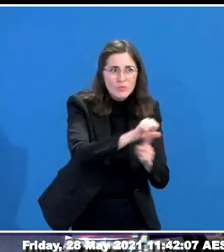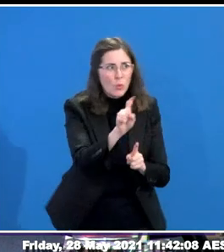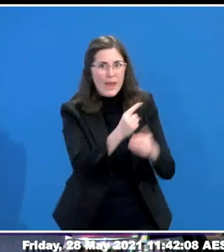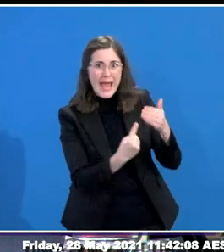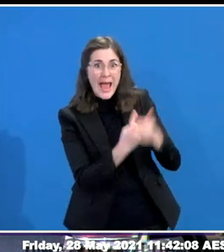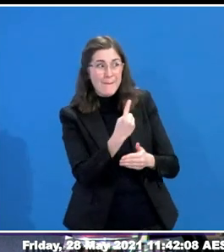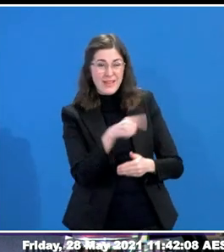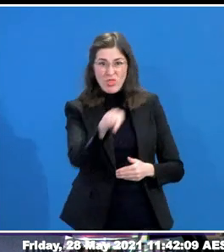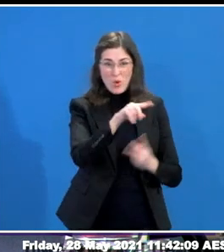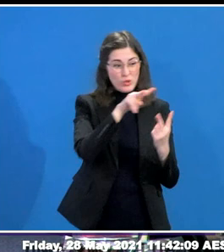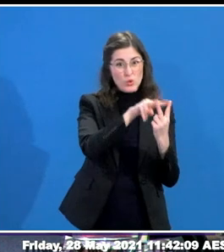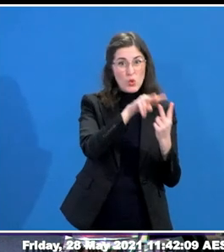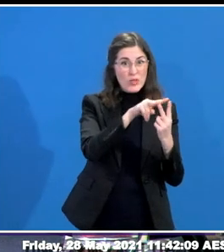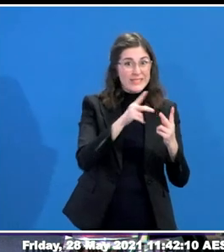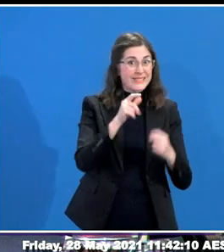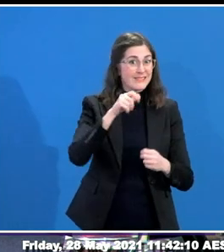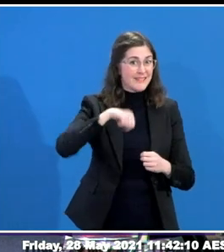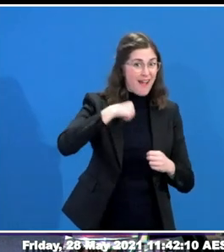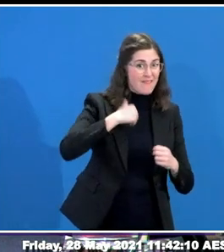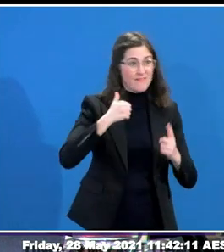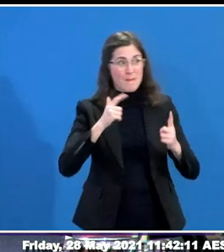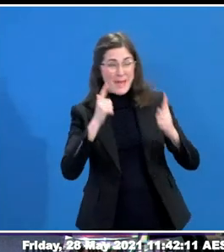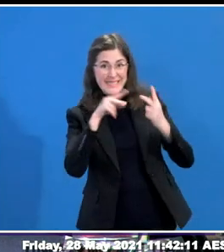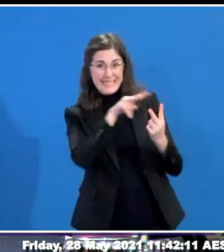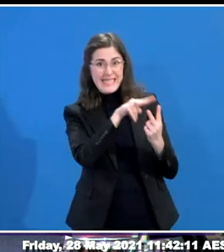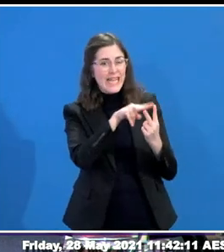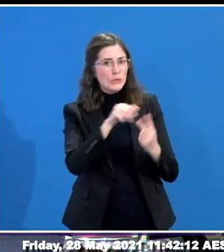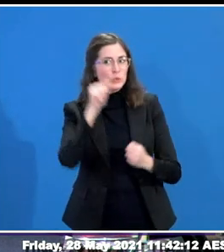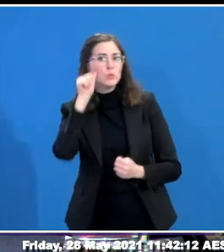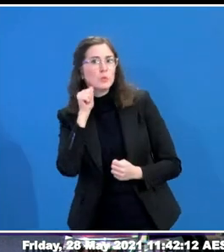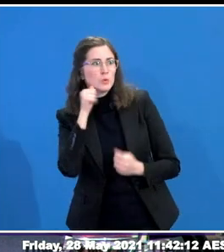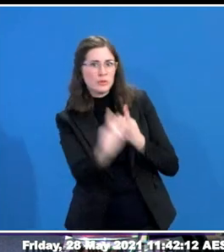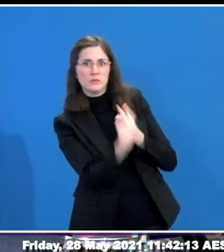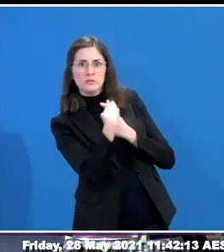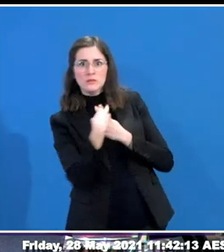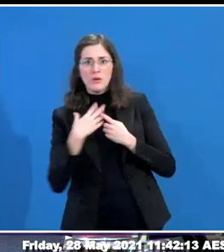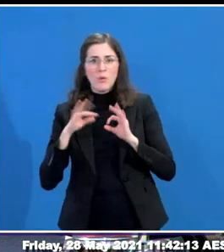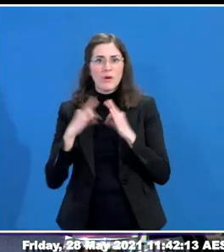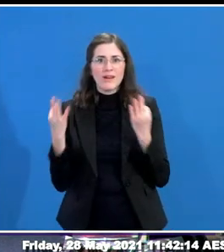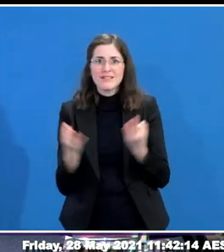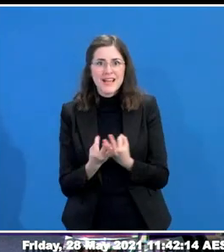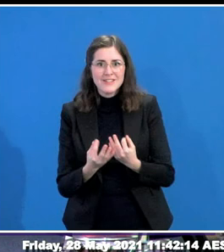had managed to optimise, and I think having systems and procedures that can't